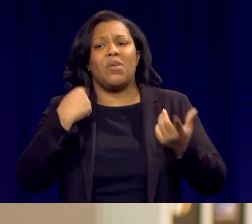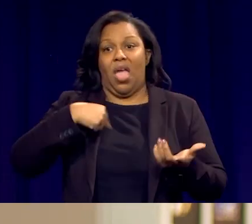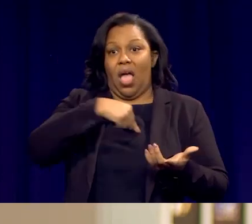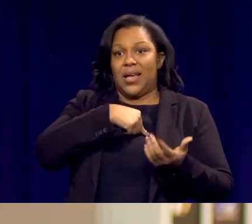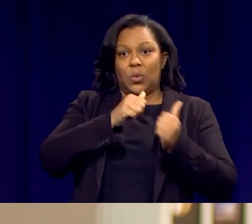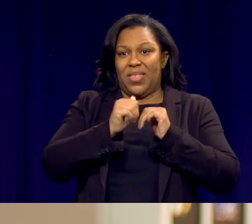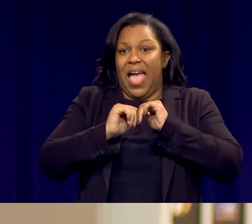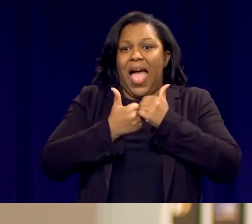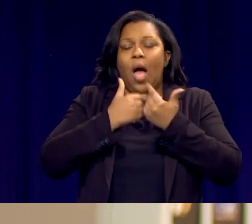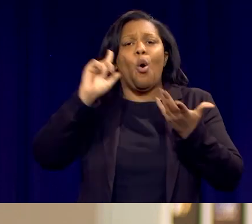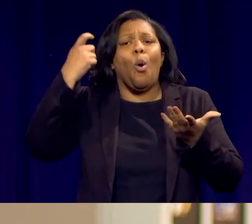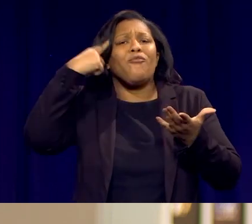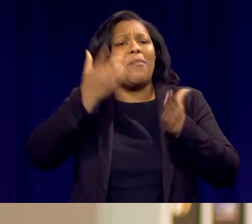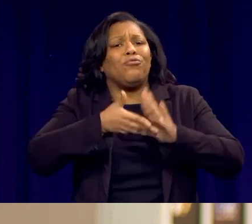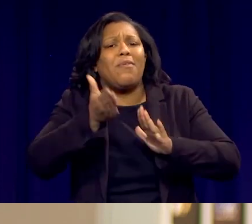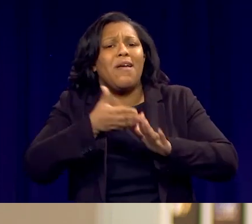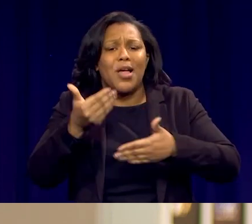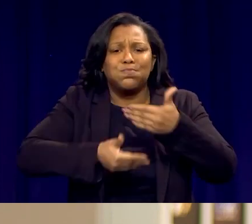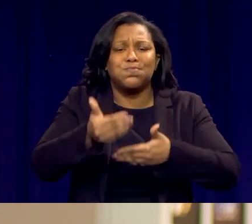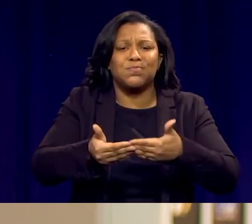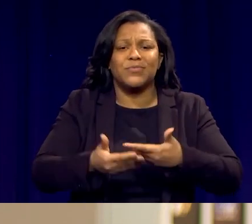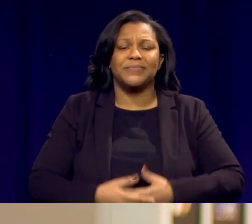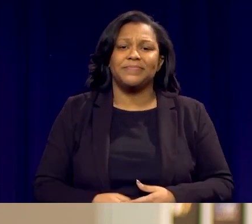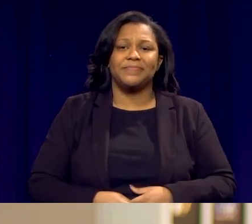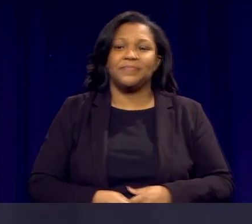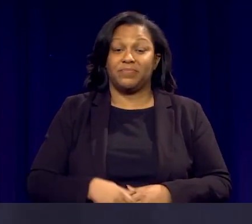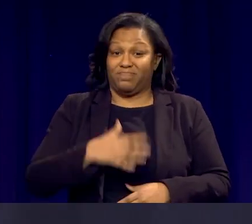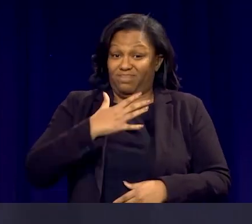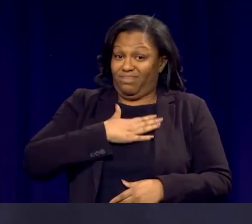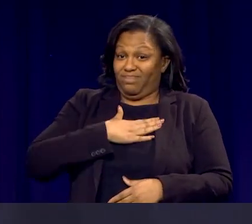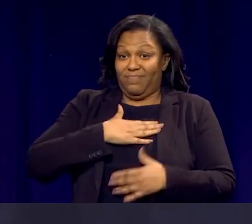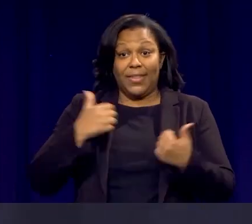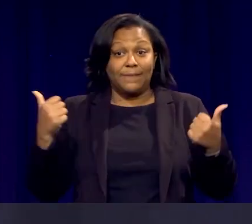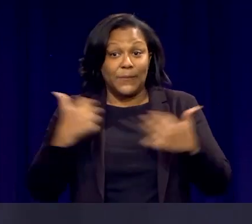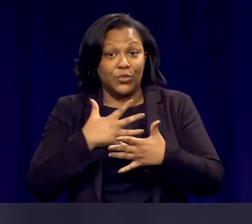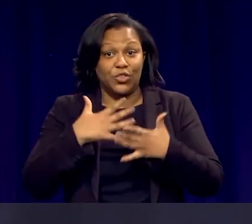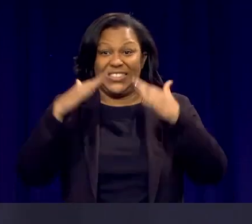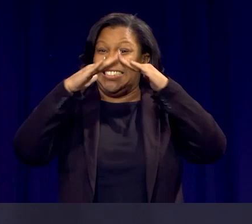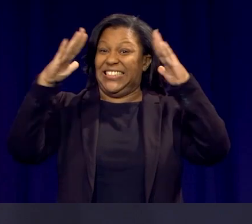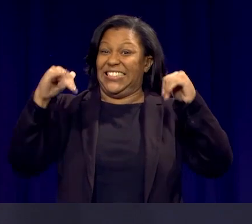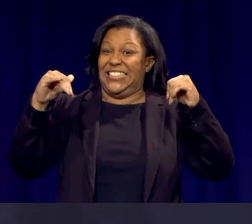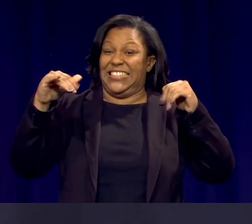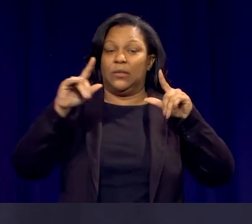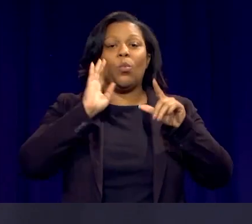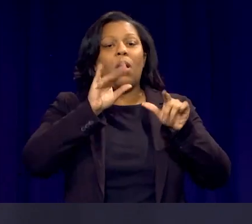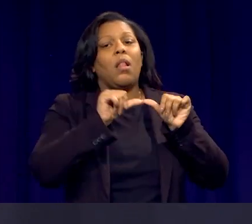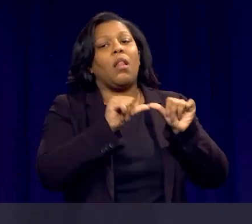in how things are being run. Kim: Well, my fear is that the system continues on,